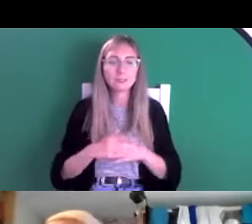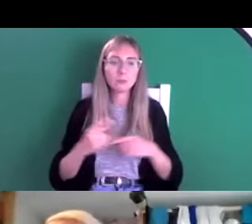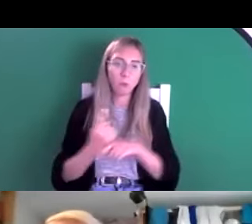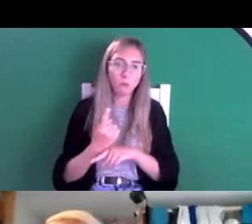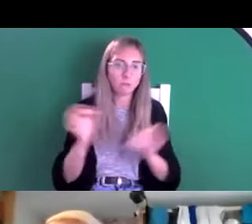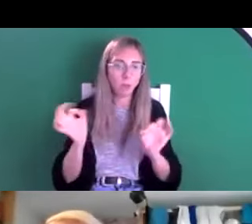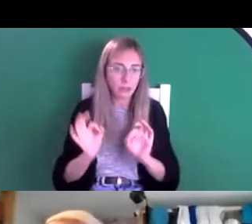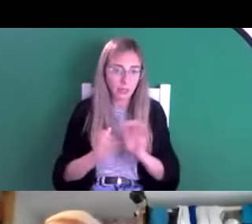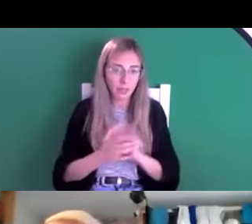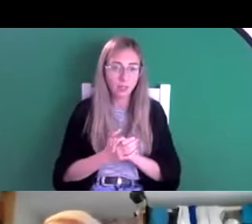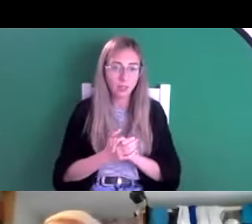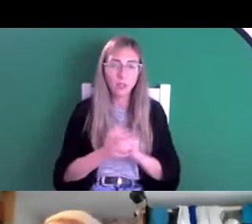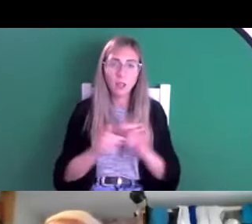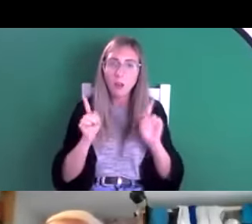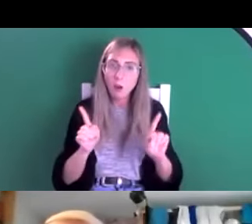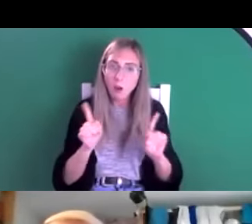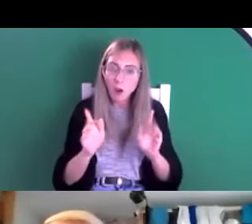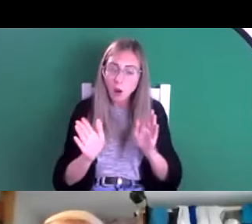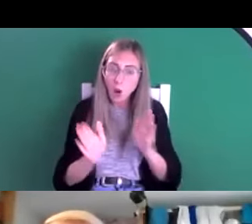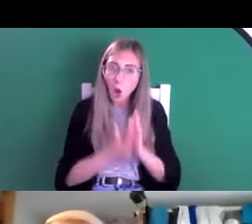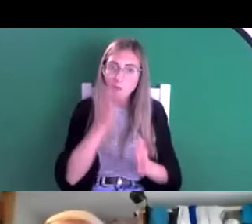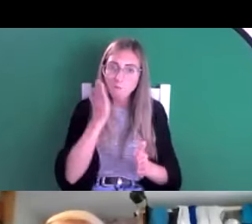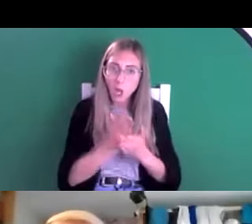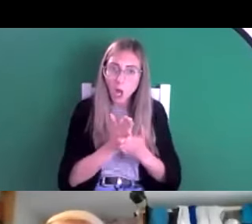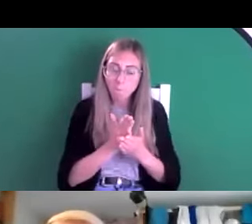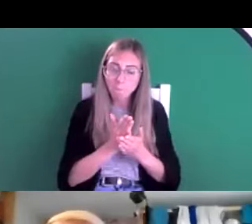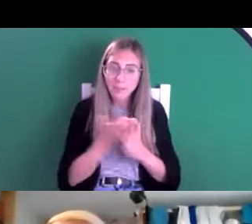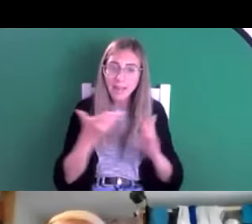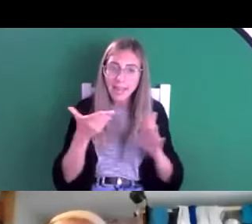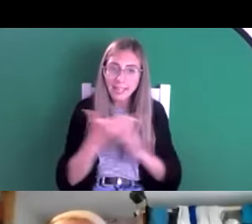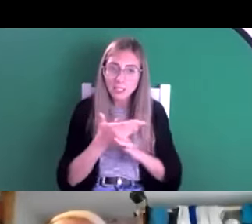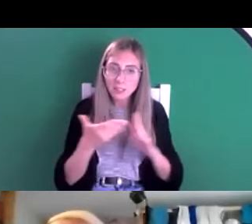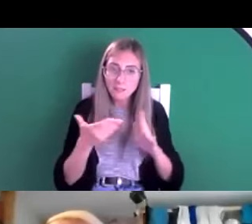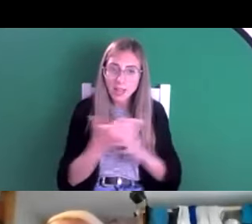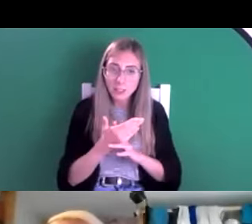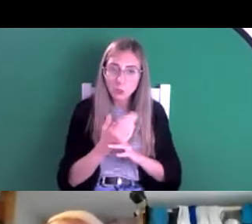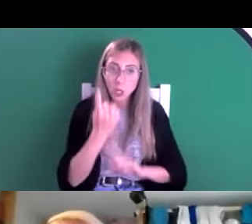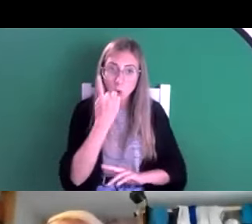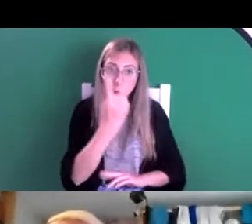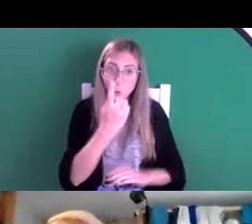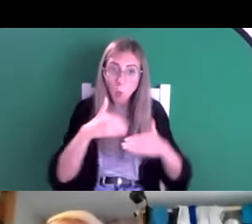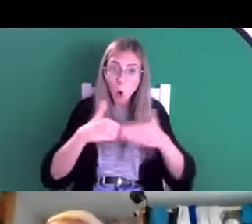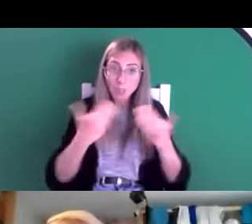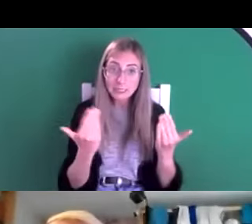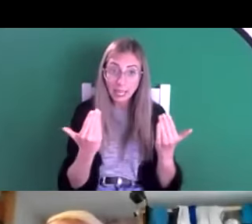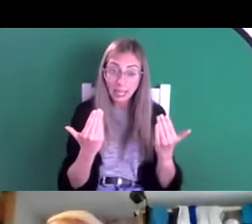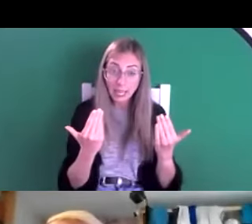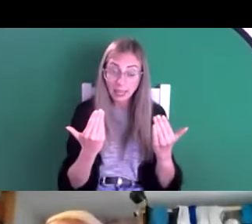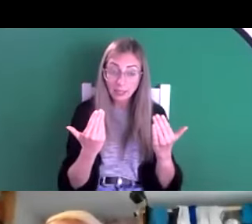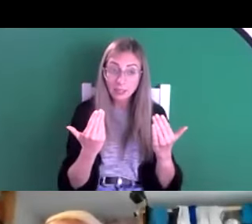just to confirm mike and the intervention would be for one day that that's correct isn't it yeah